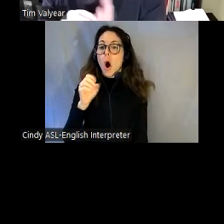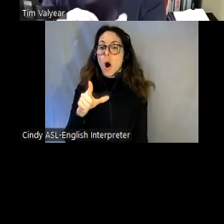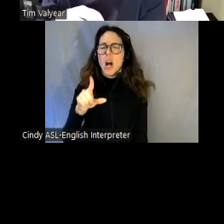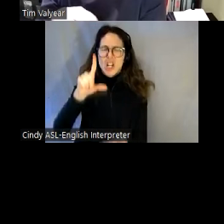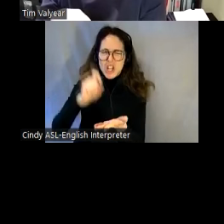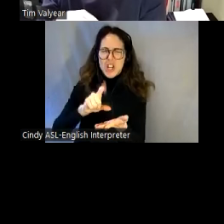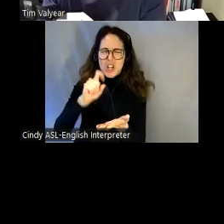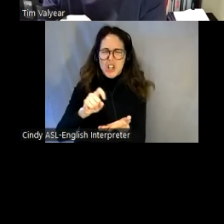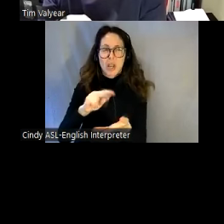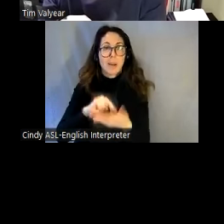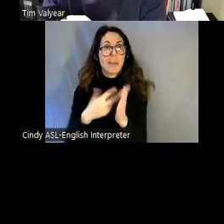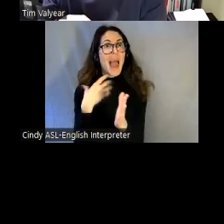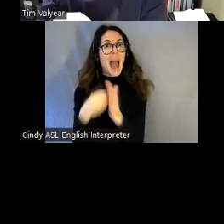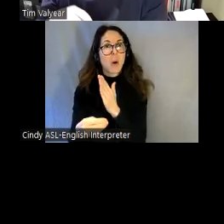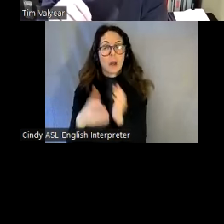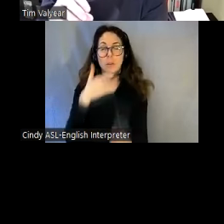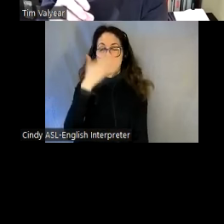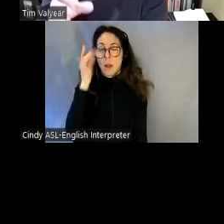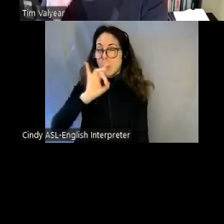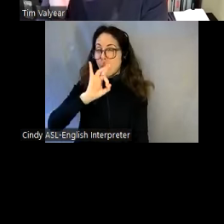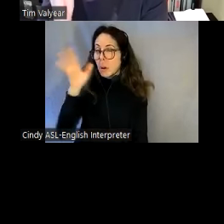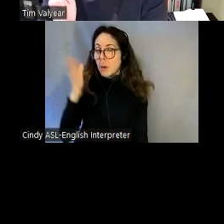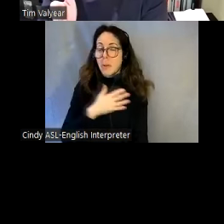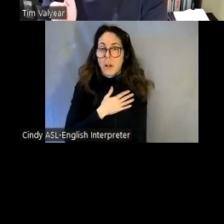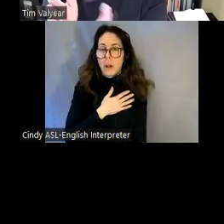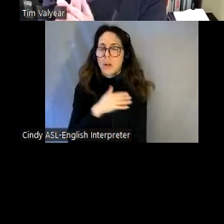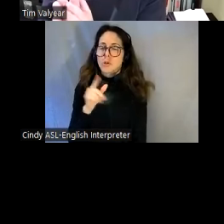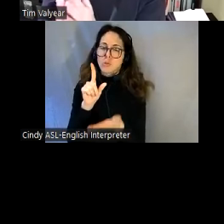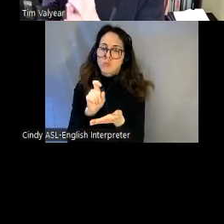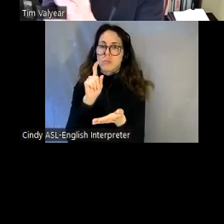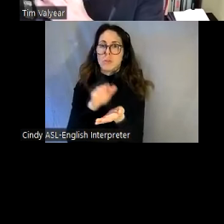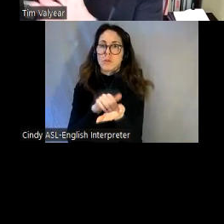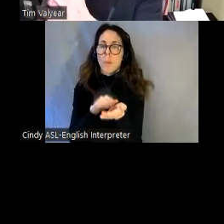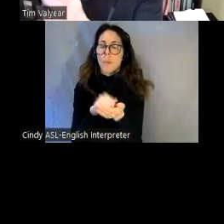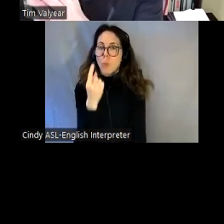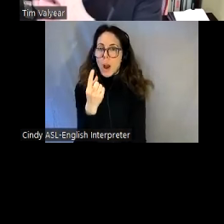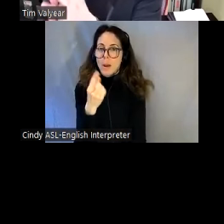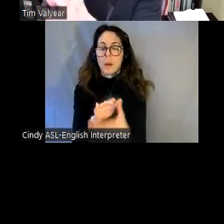our hands. We want to use one pump of soap. Don't LATHer up so much that you smell like somebody who has been in